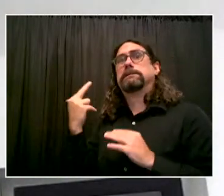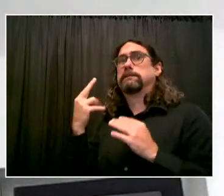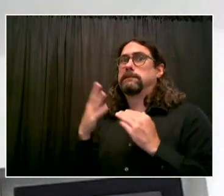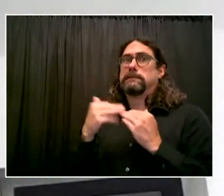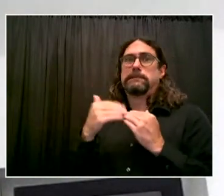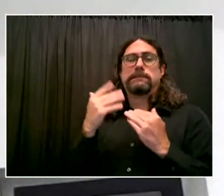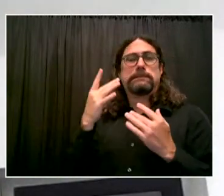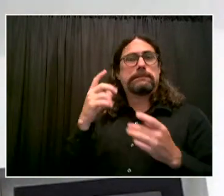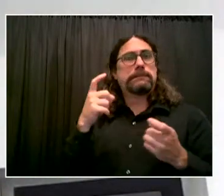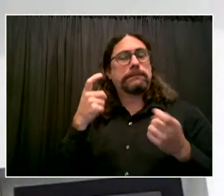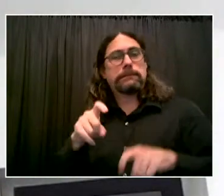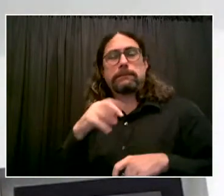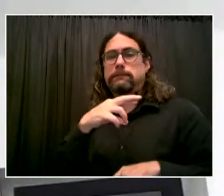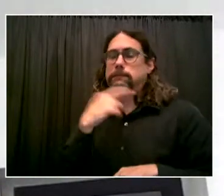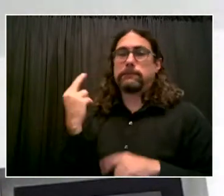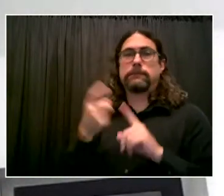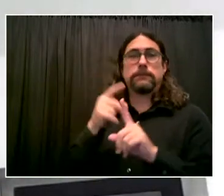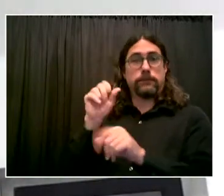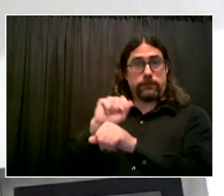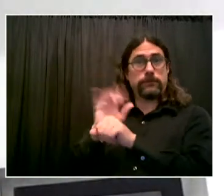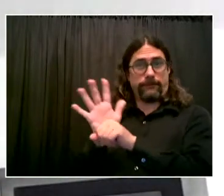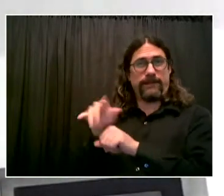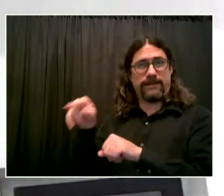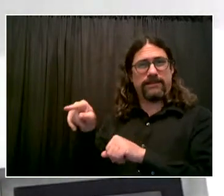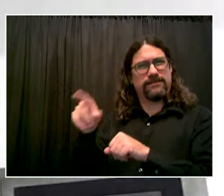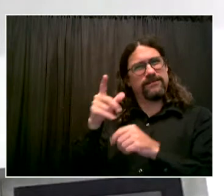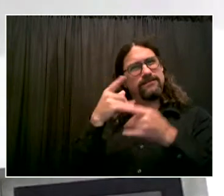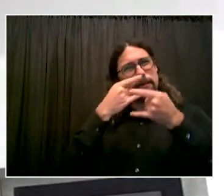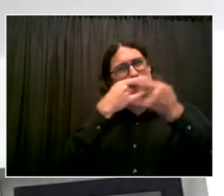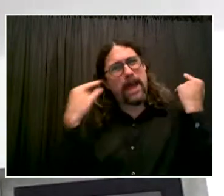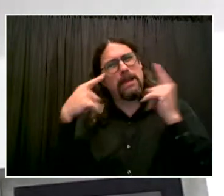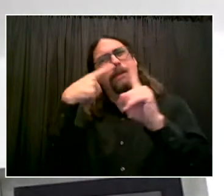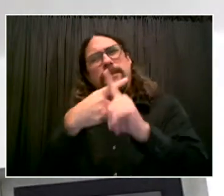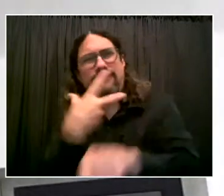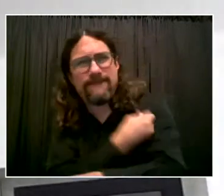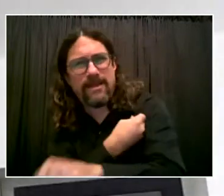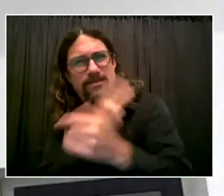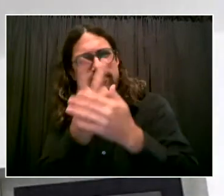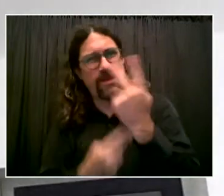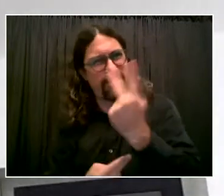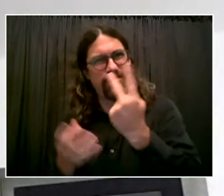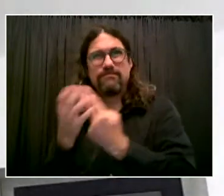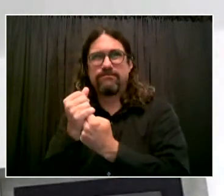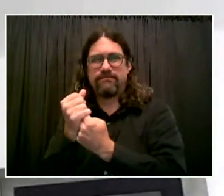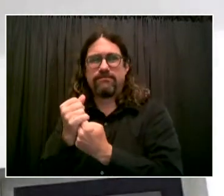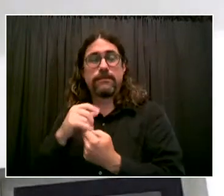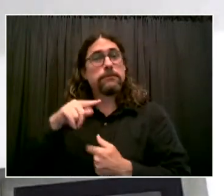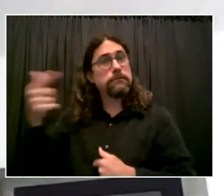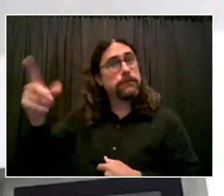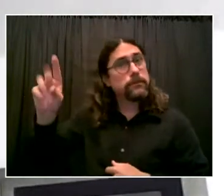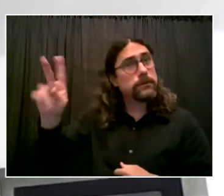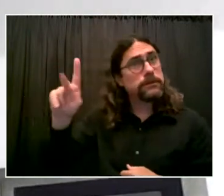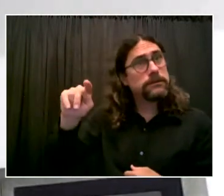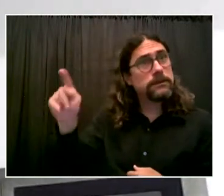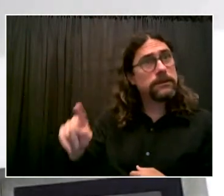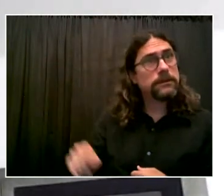PROTECTION. I WOULD FULLY AGREE WITH DR. CHOKSHI AND